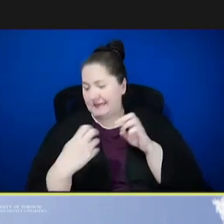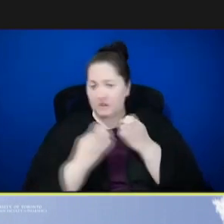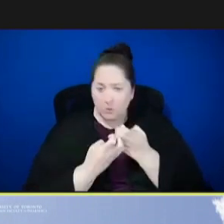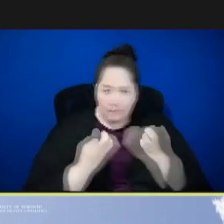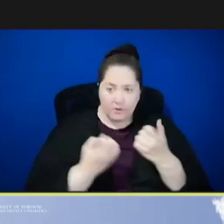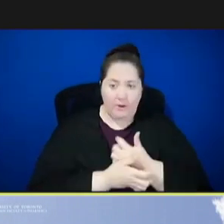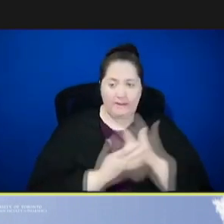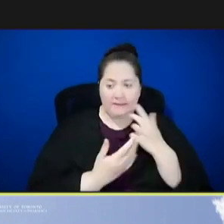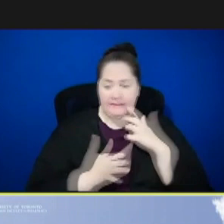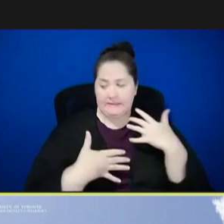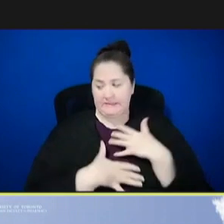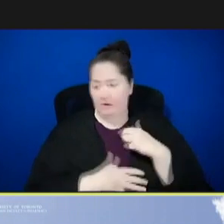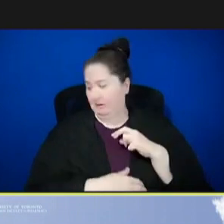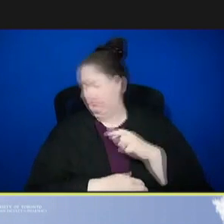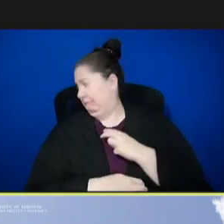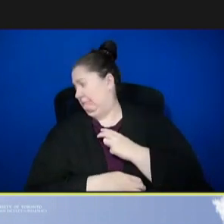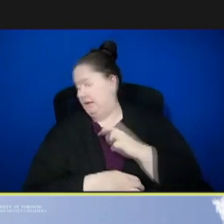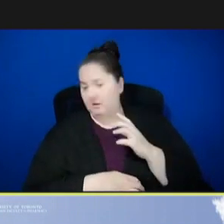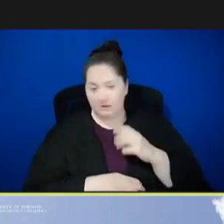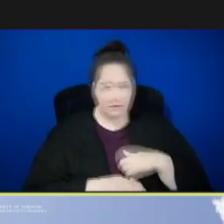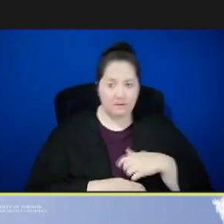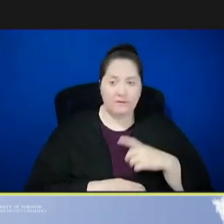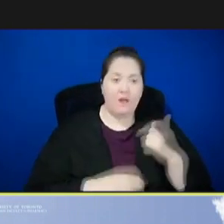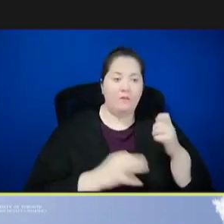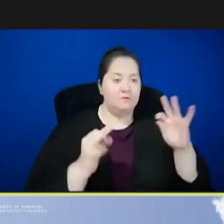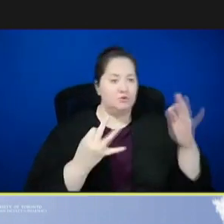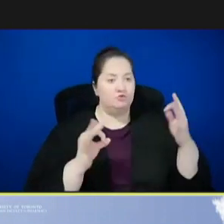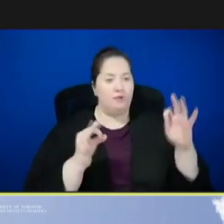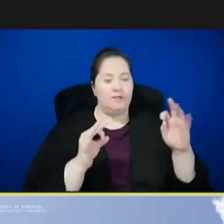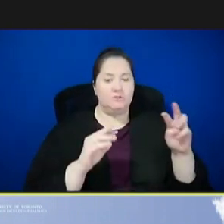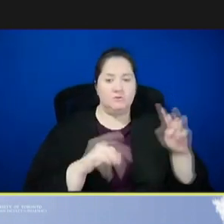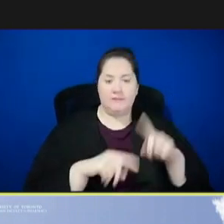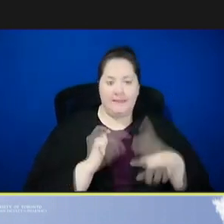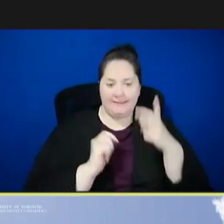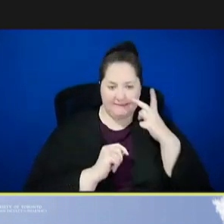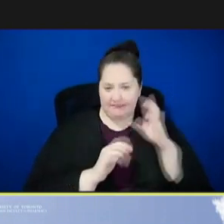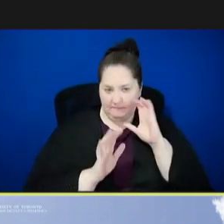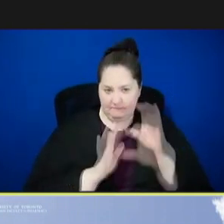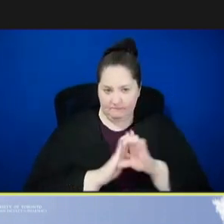scary. They're facing other distractions, which you can't see in this picture. And on the right,